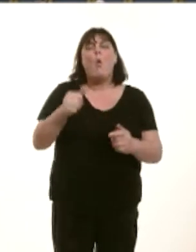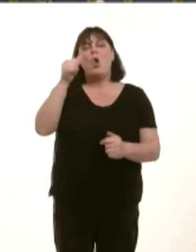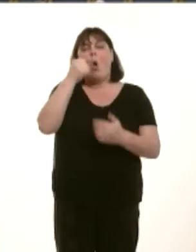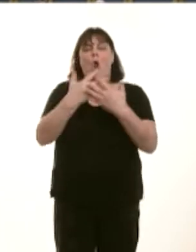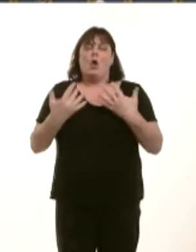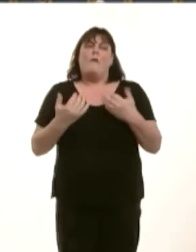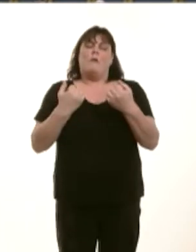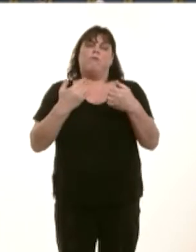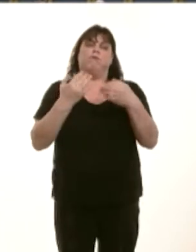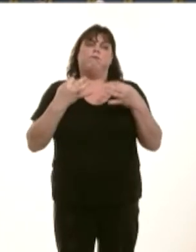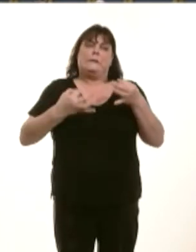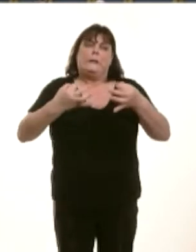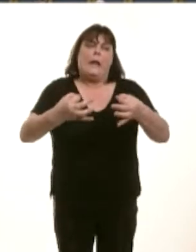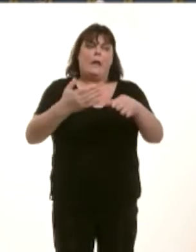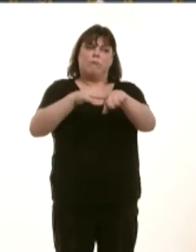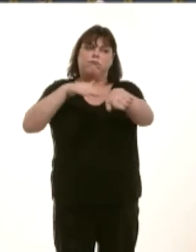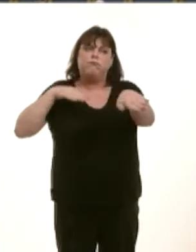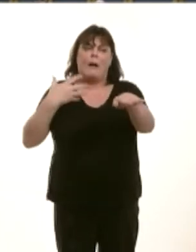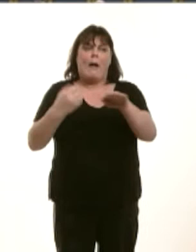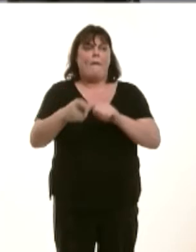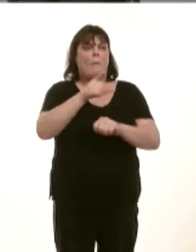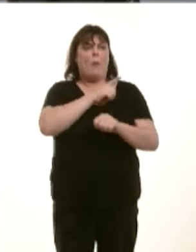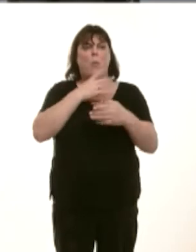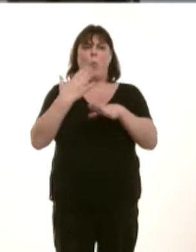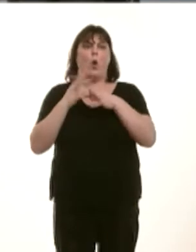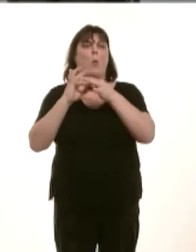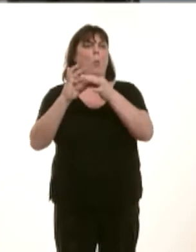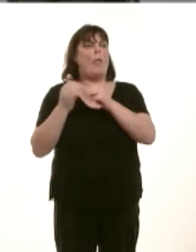Rail and the rail industry to ensure better performance and minimal disruption.